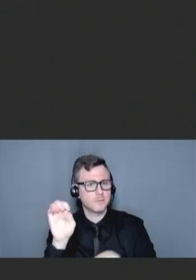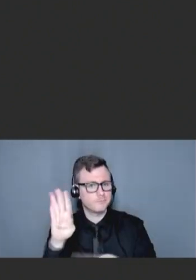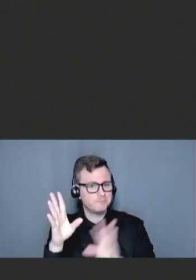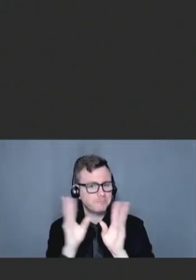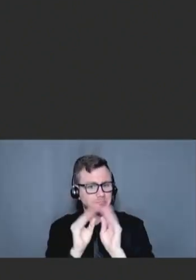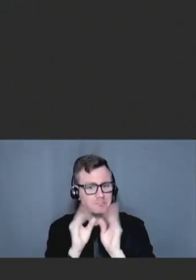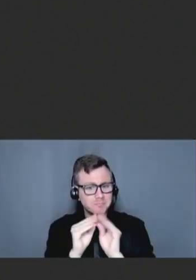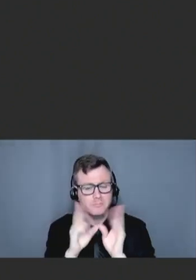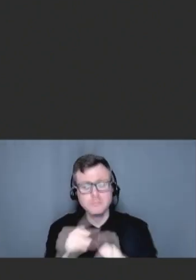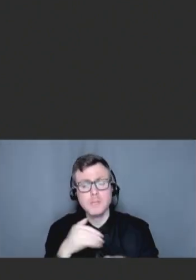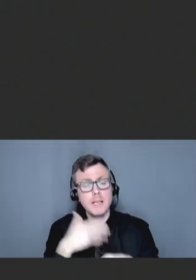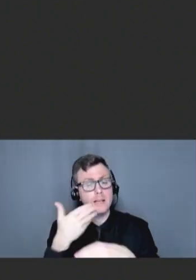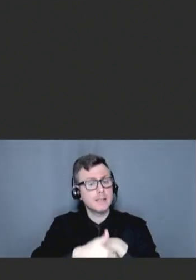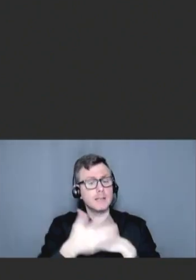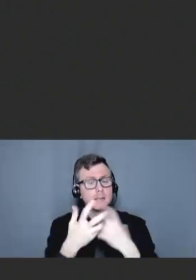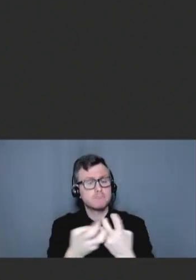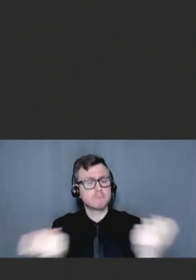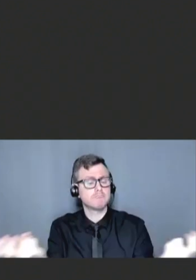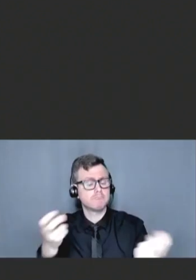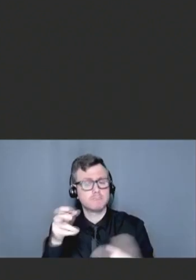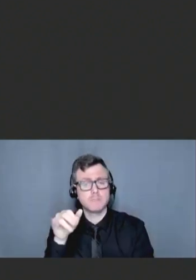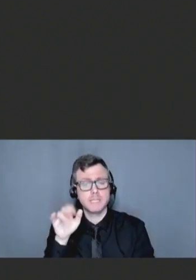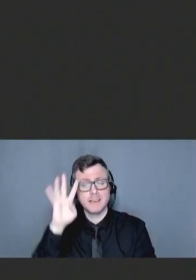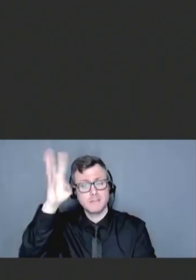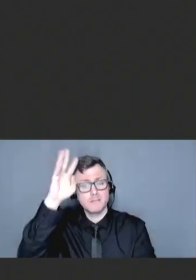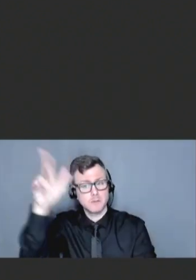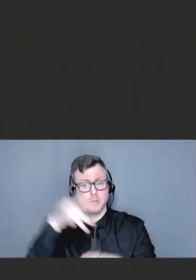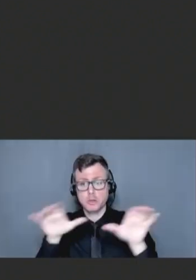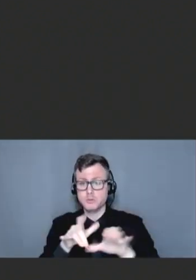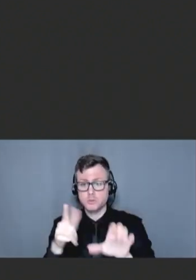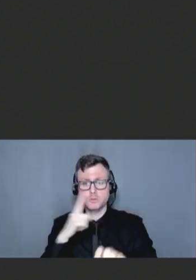Our next panel is Innovative Actions to Improve Adult Immunization.